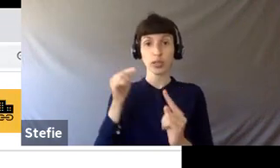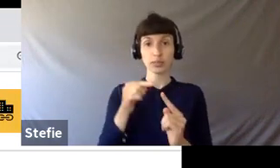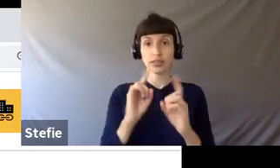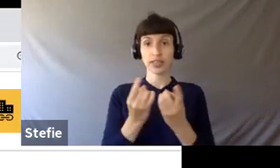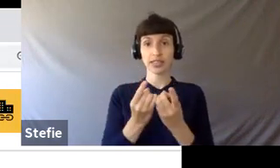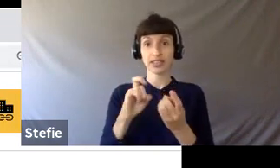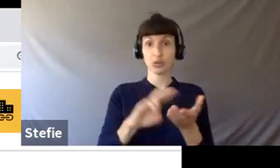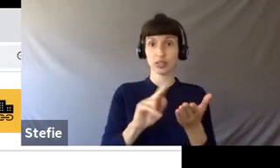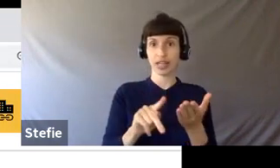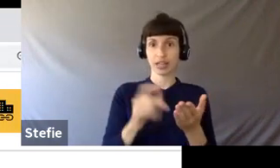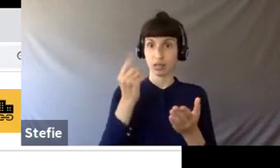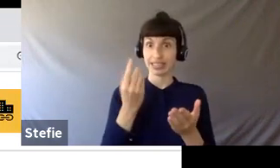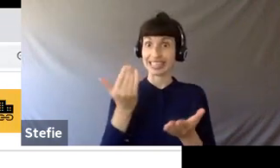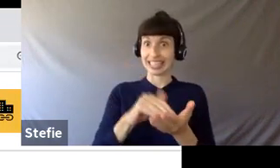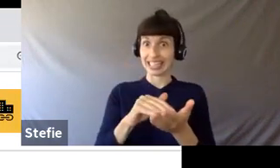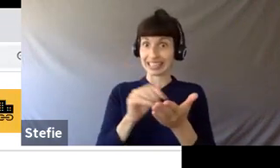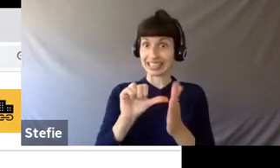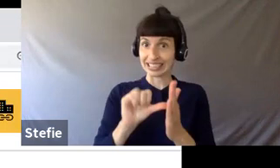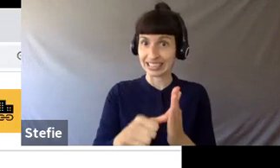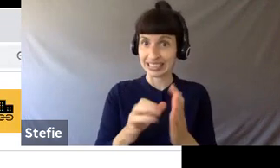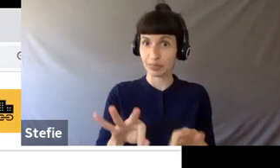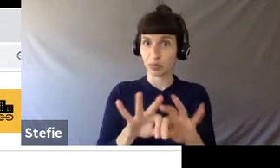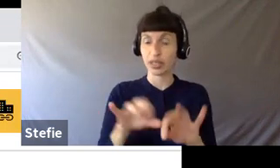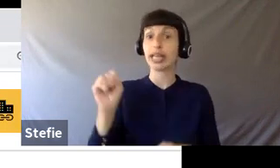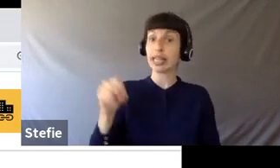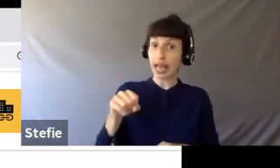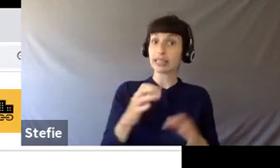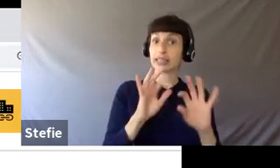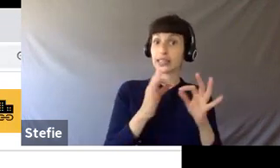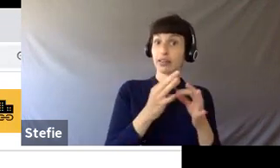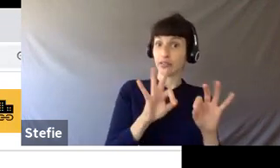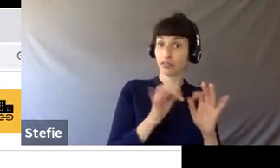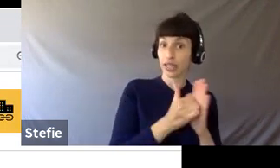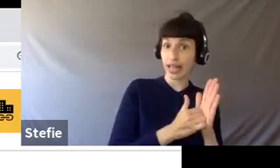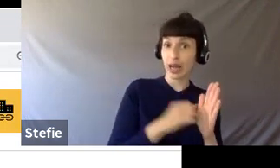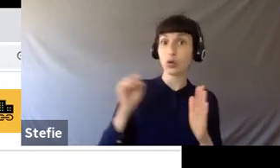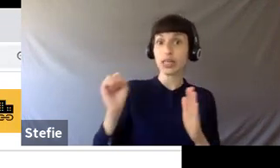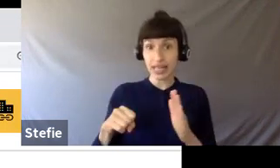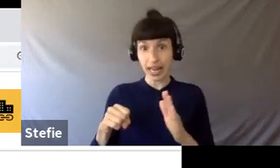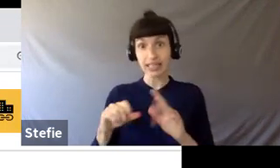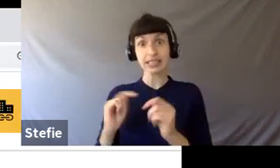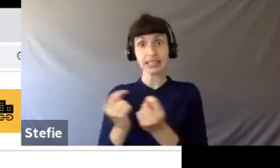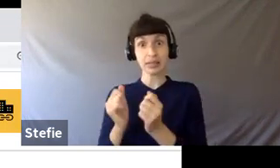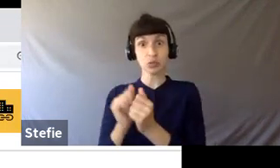You have a couple of different ways to get to your team's account.